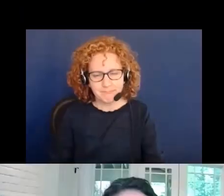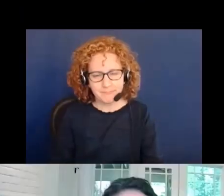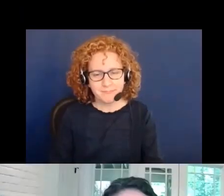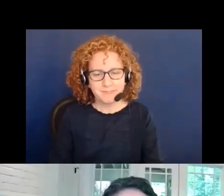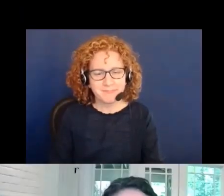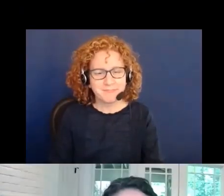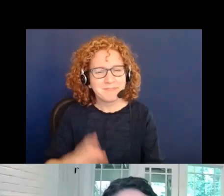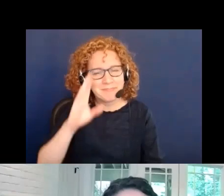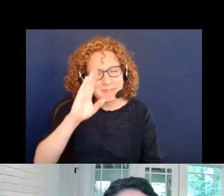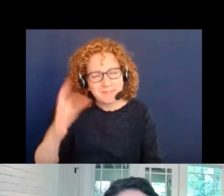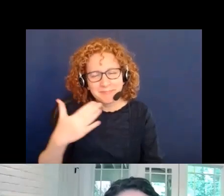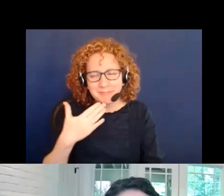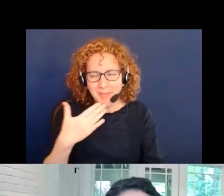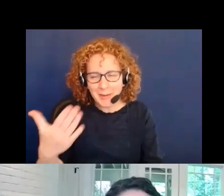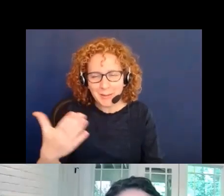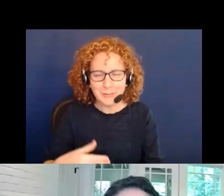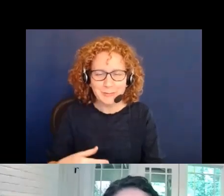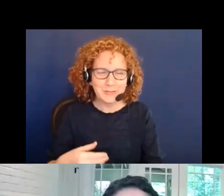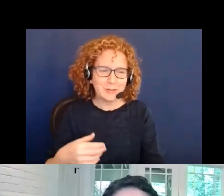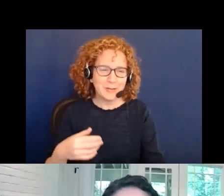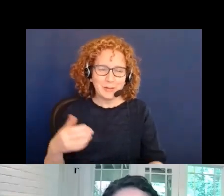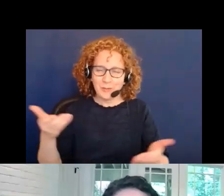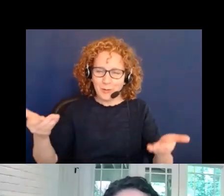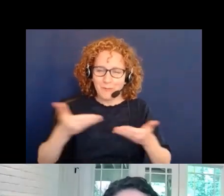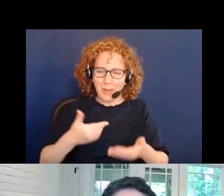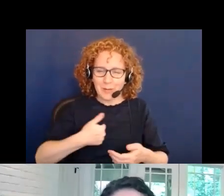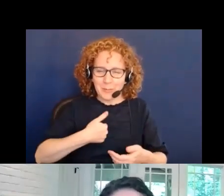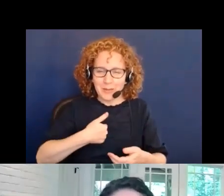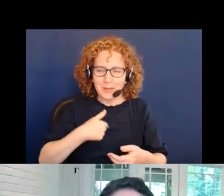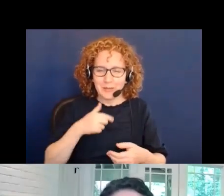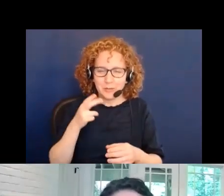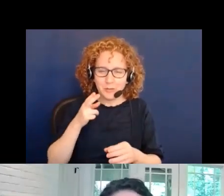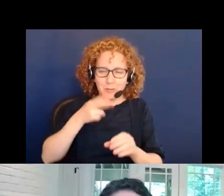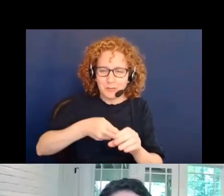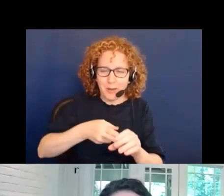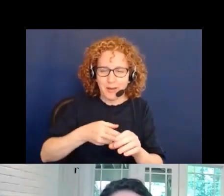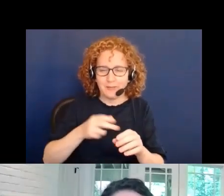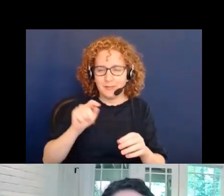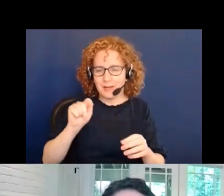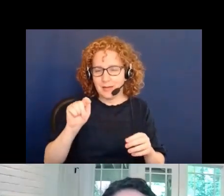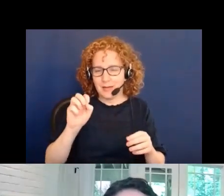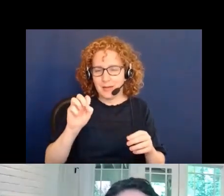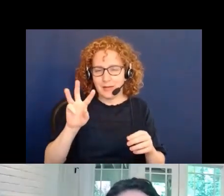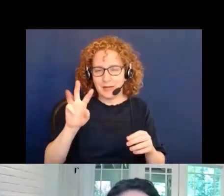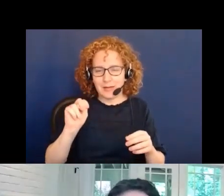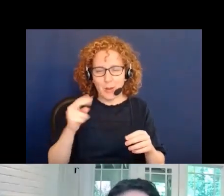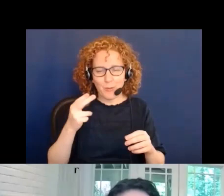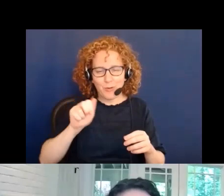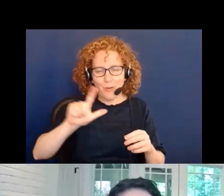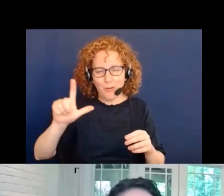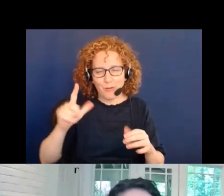thank you thank you for inviting me to participate in the town hall today today i'll be going over